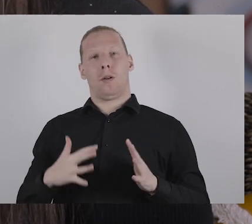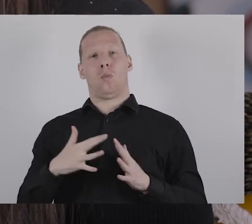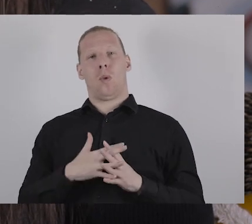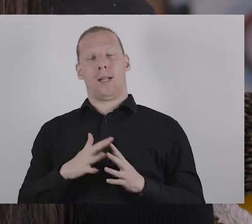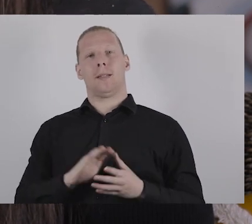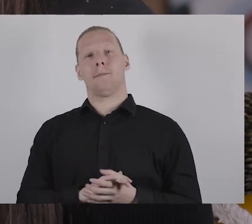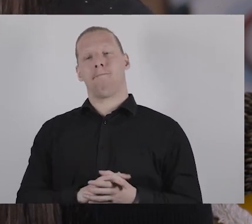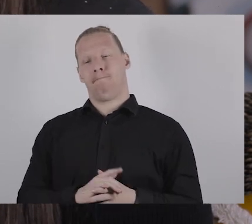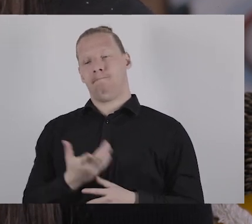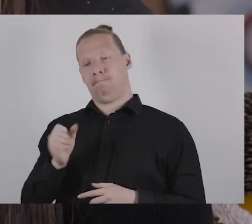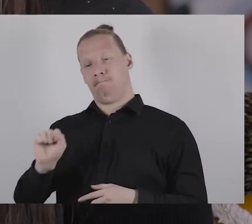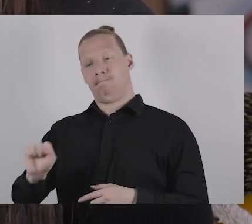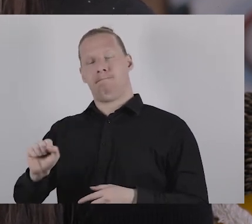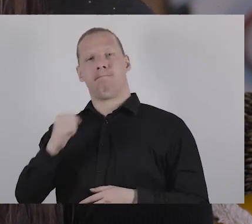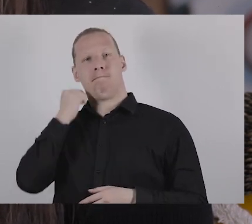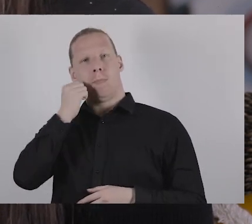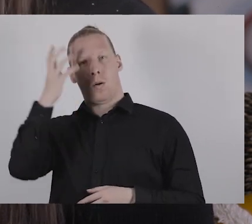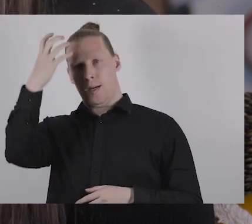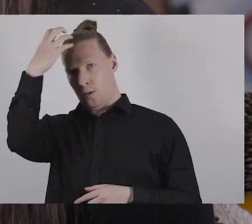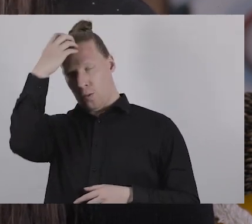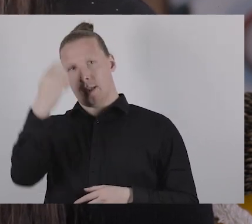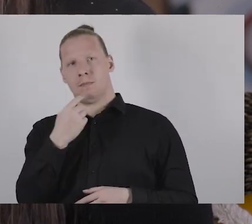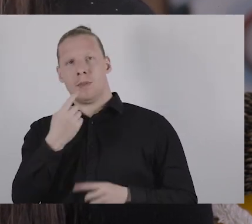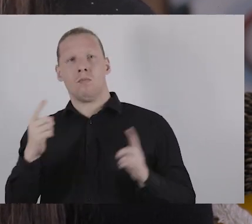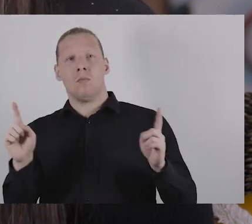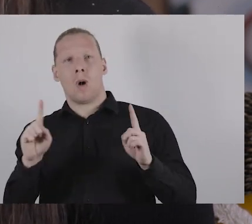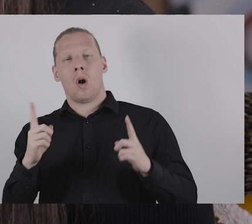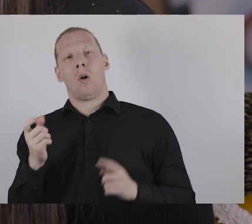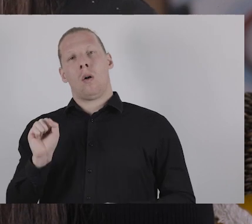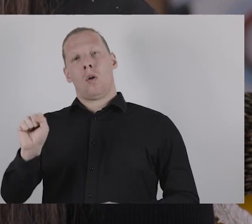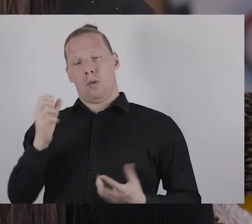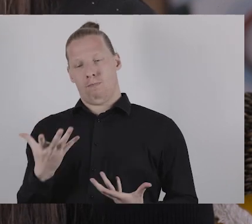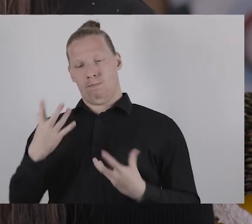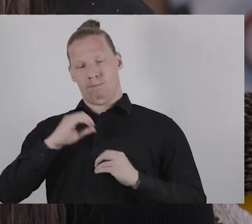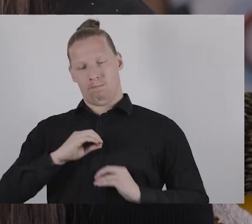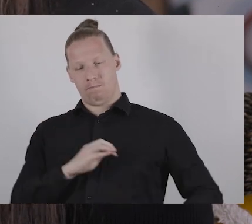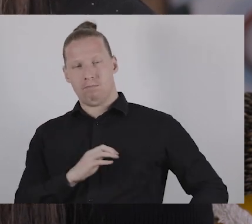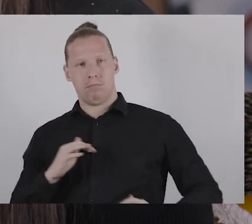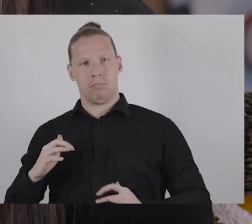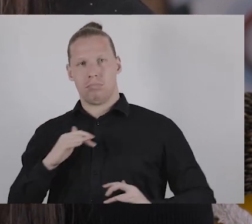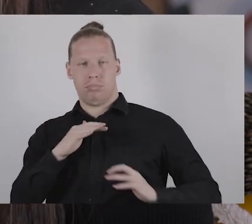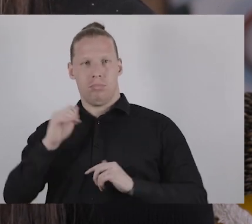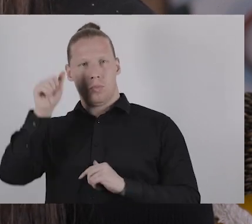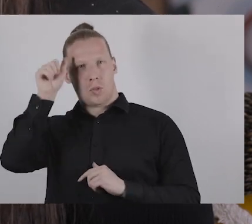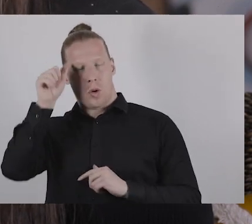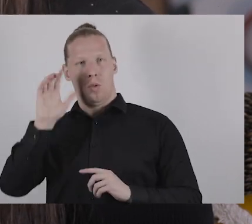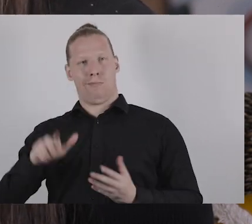IN TE REO MĀORI: Te Arikinui Te Ataairangikaahu proclaimed, 'Let the teachings rise up within.'